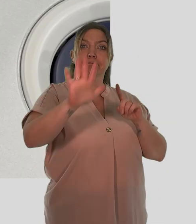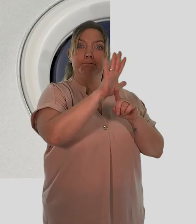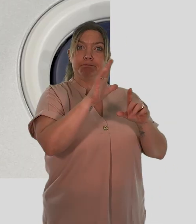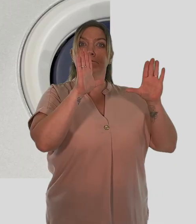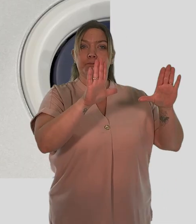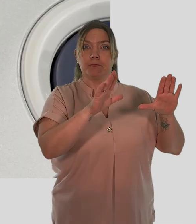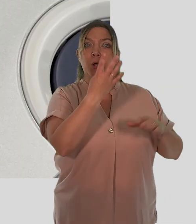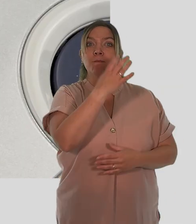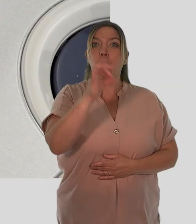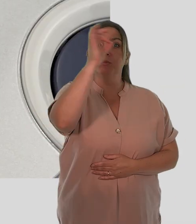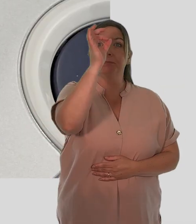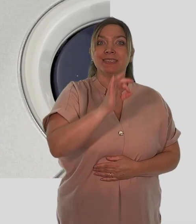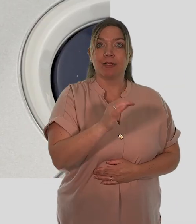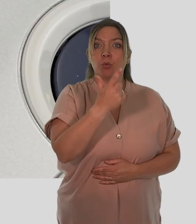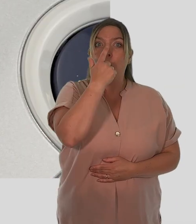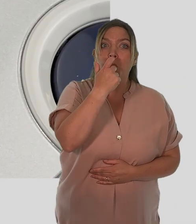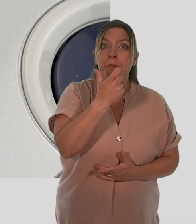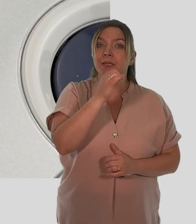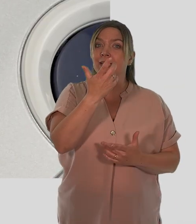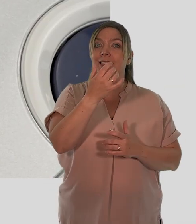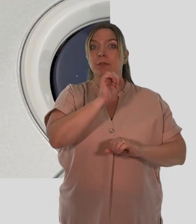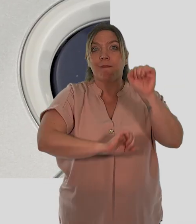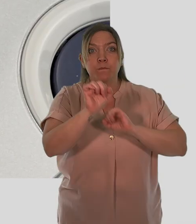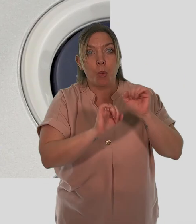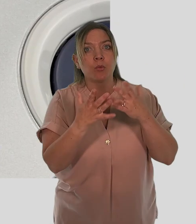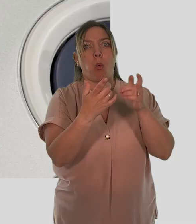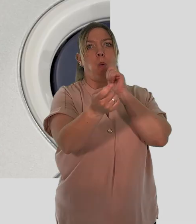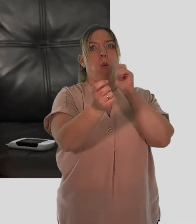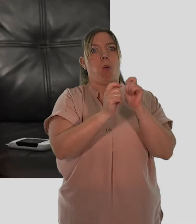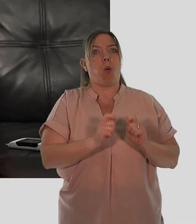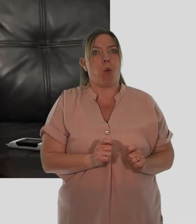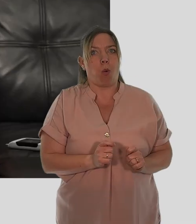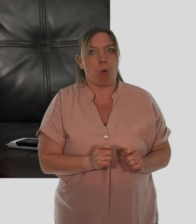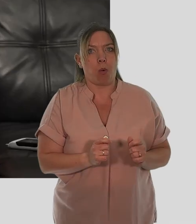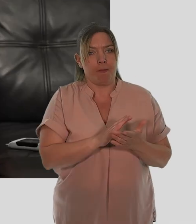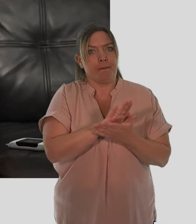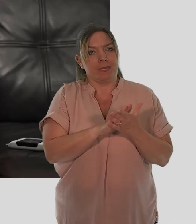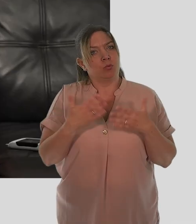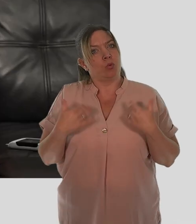looking at vascular factors, particularly blood pressure, obesity, and diabetes.